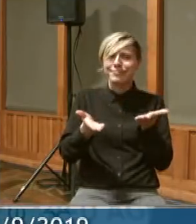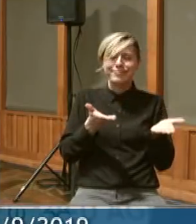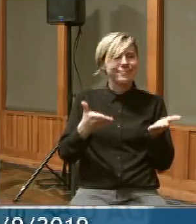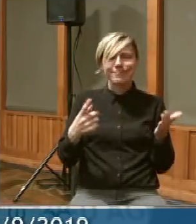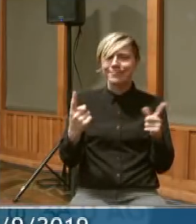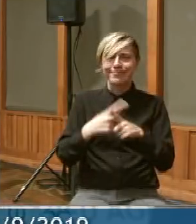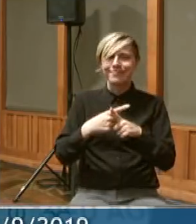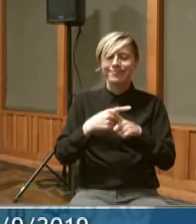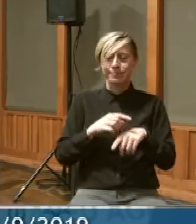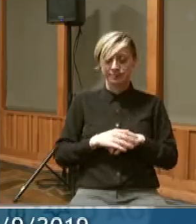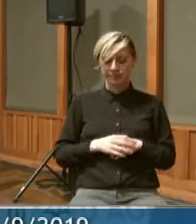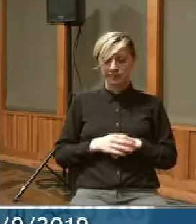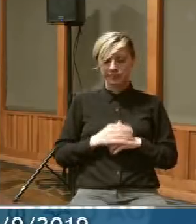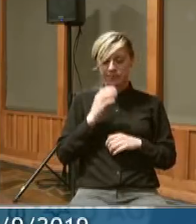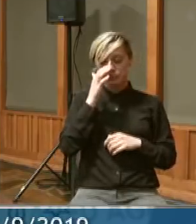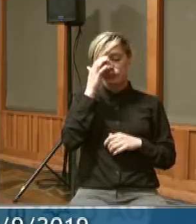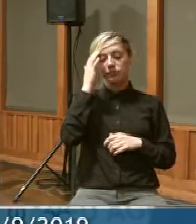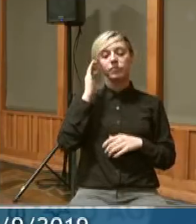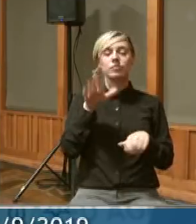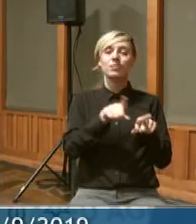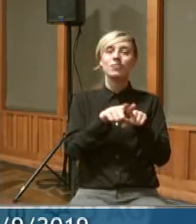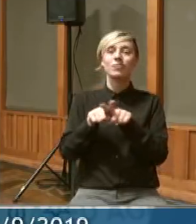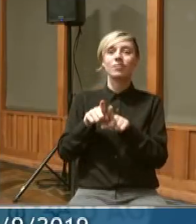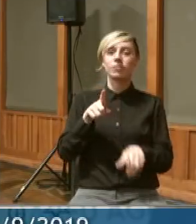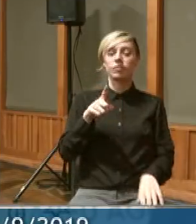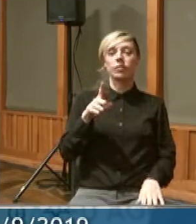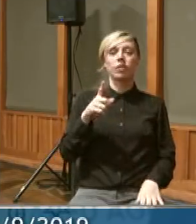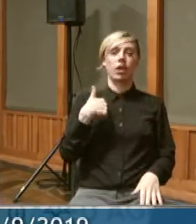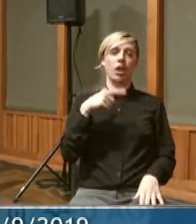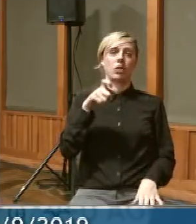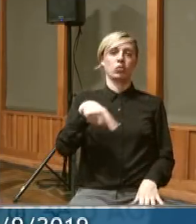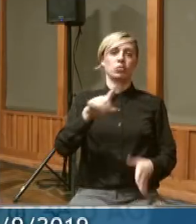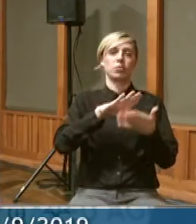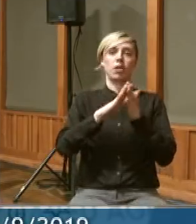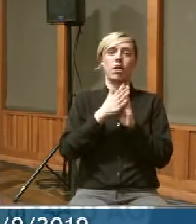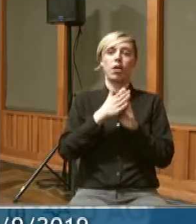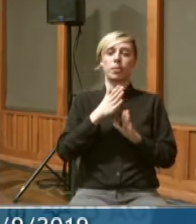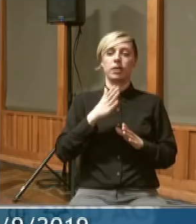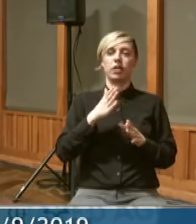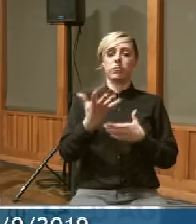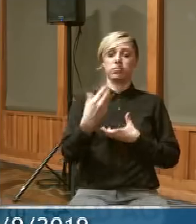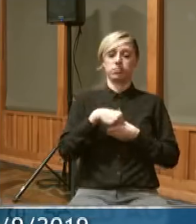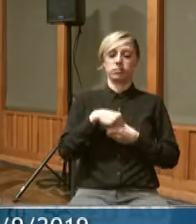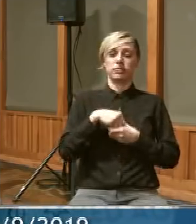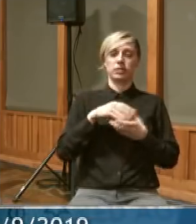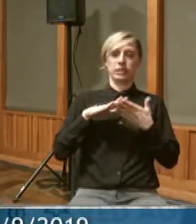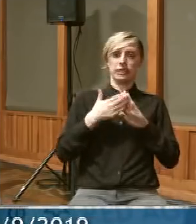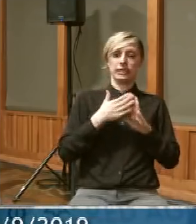NOW MORE PEOPLE TO SERVE? IT DOESN'T MAKE SENSE. MY OTHER POINT WOULD BE I NEED